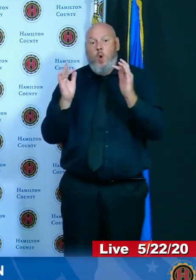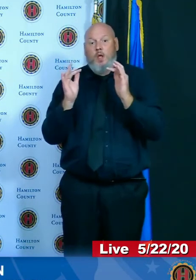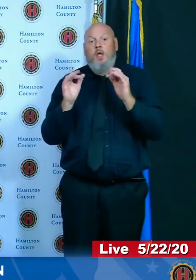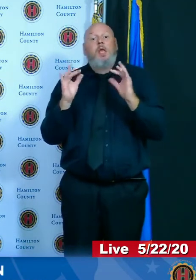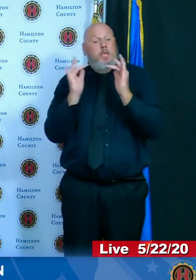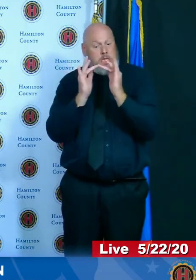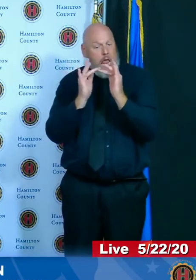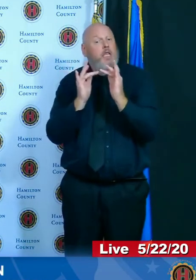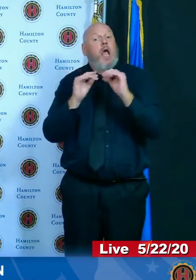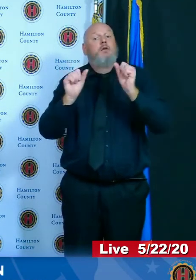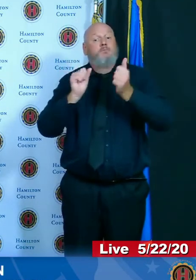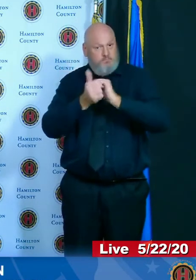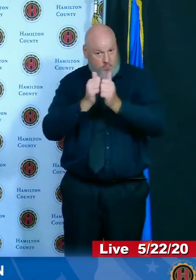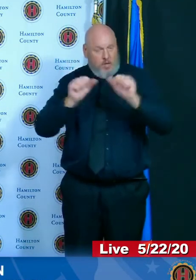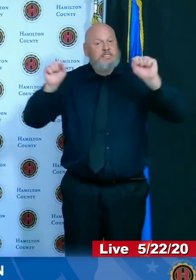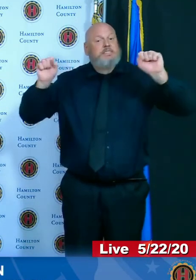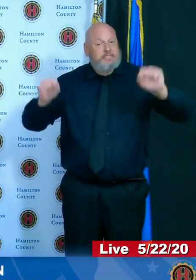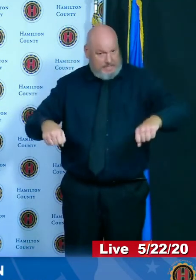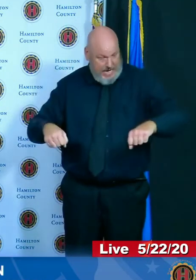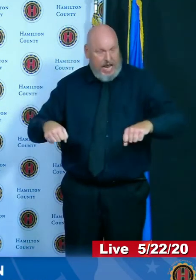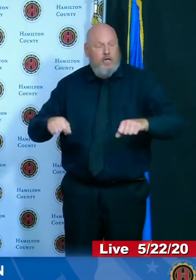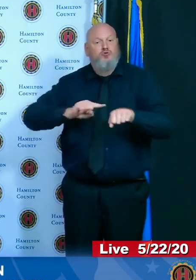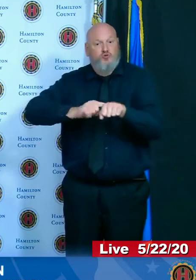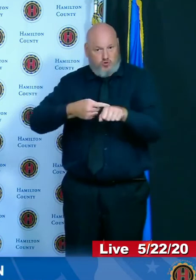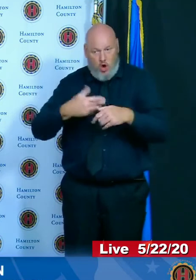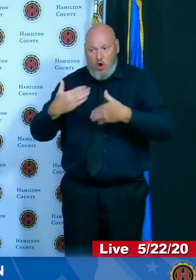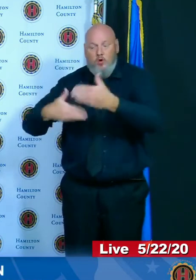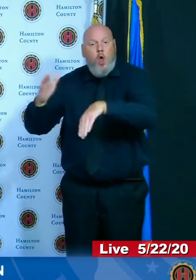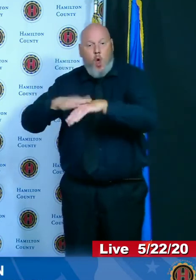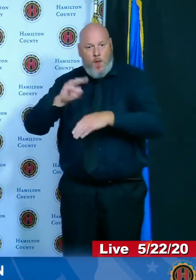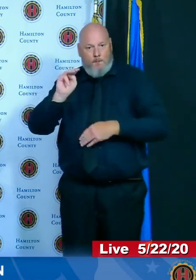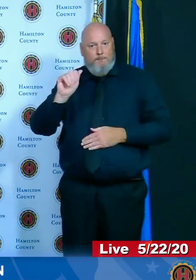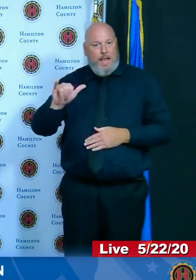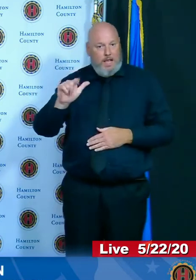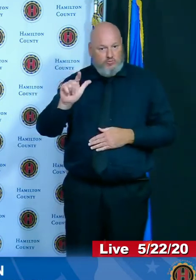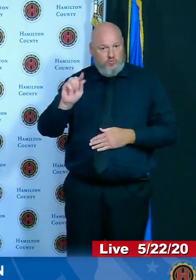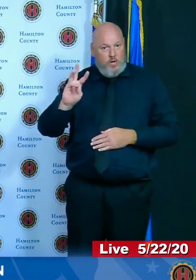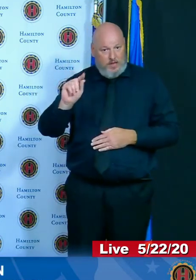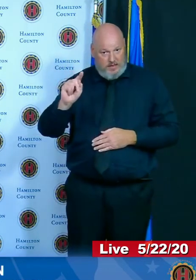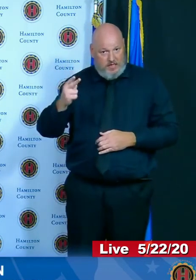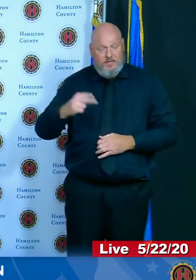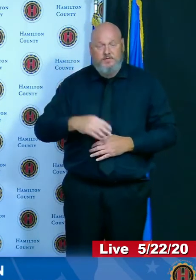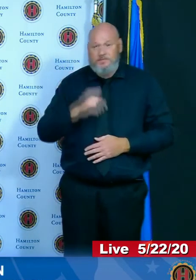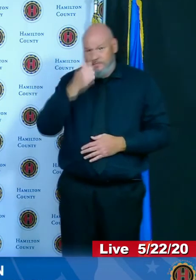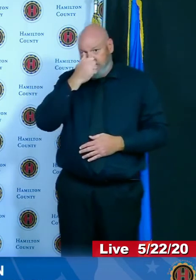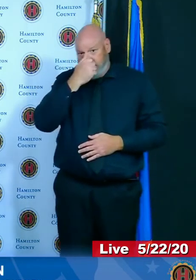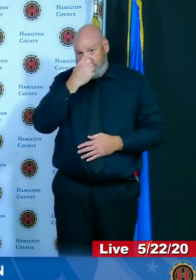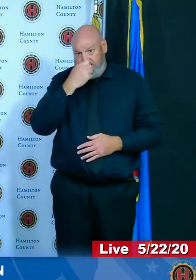contact sports but I think getting kids and folks back out training is a great